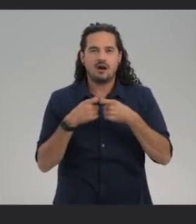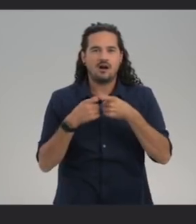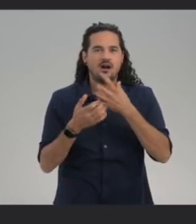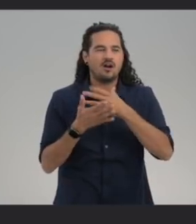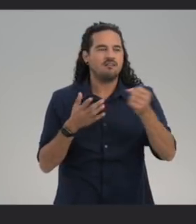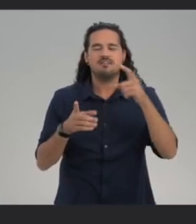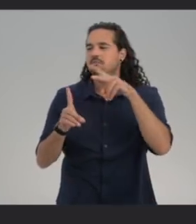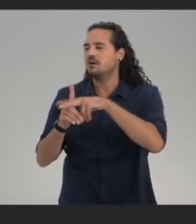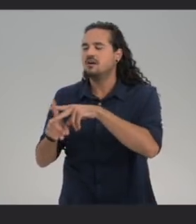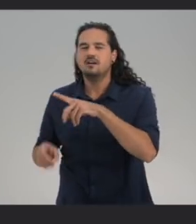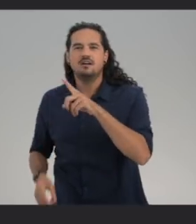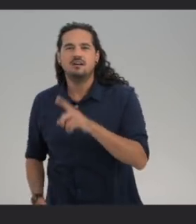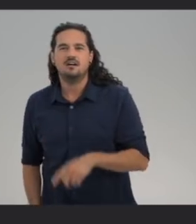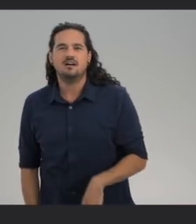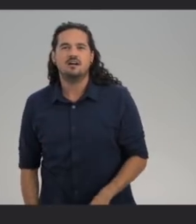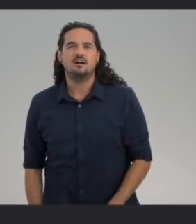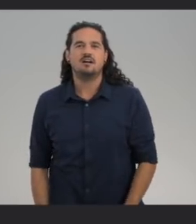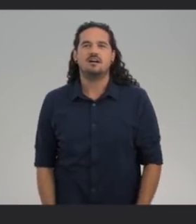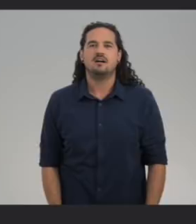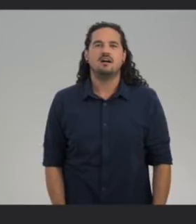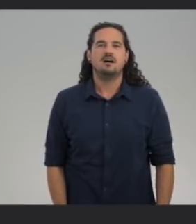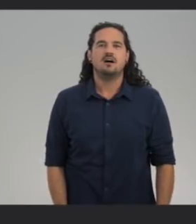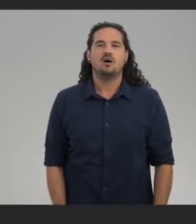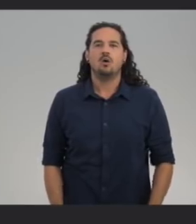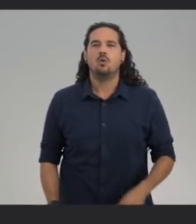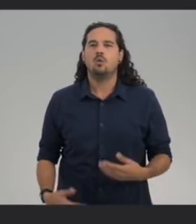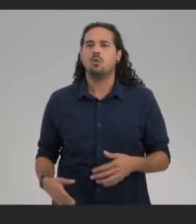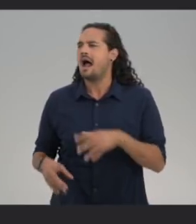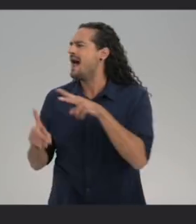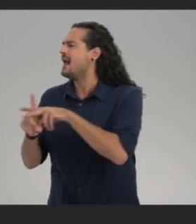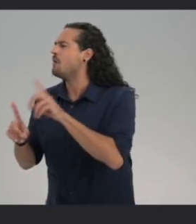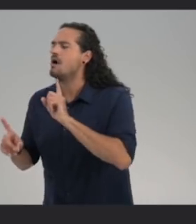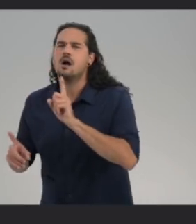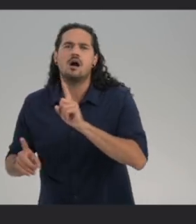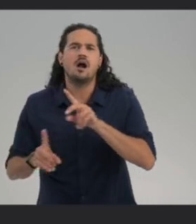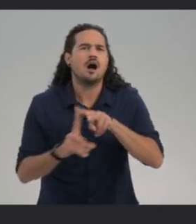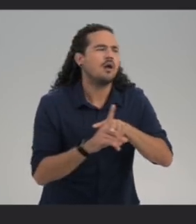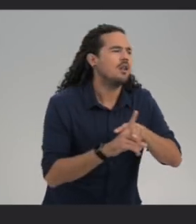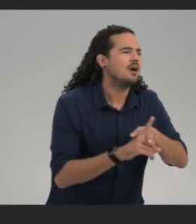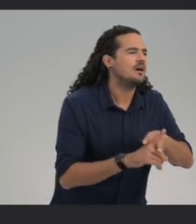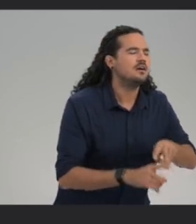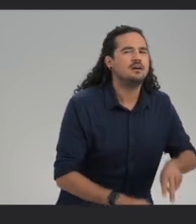My battery's drained. I gotta go plug in. Good luck. Whoo! Outlet!